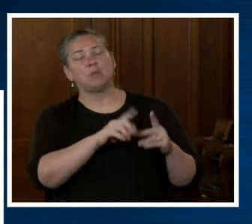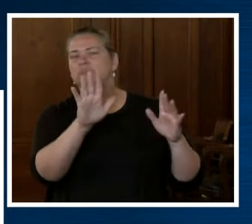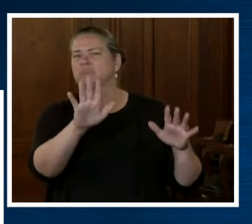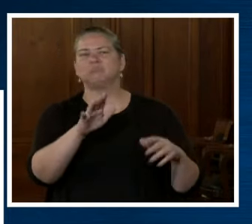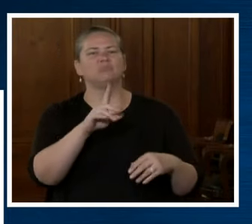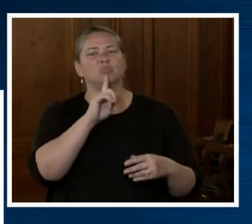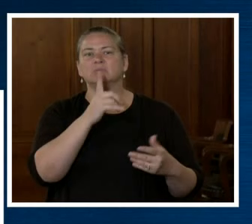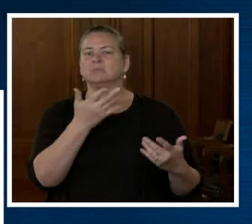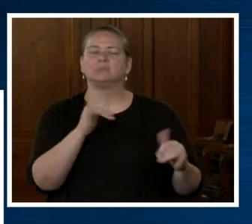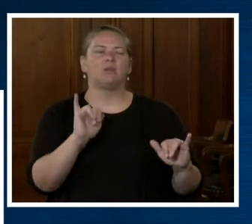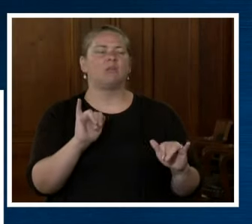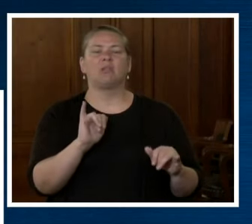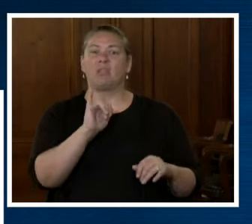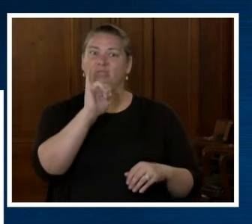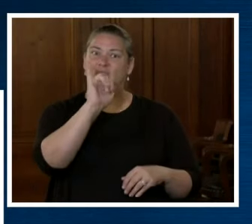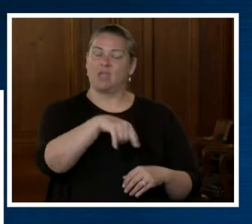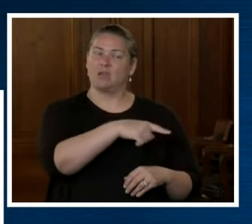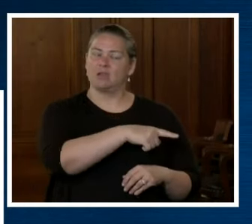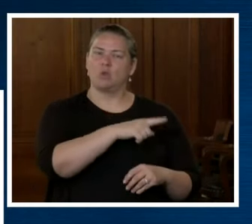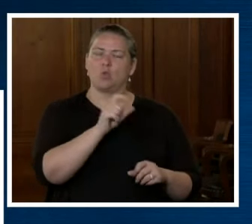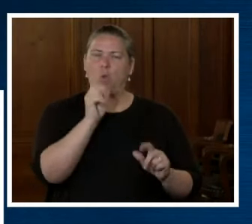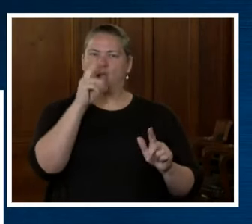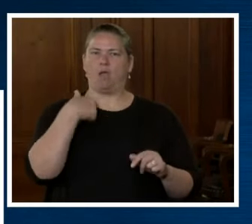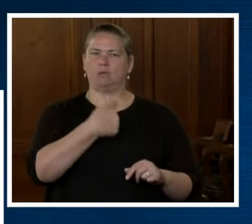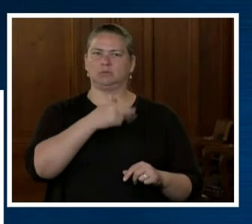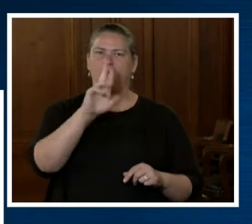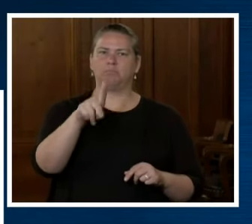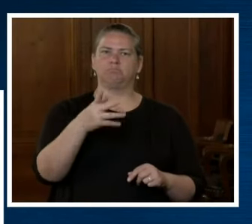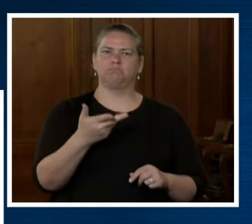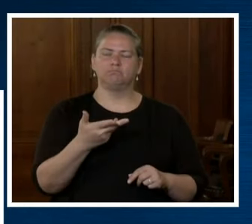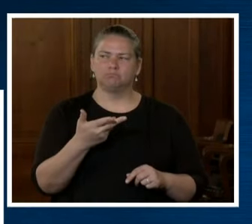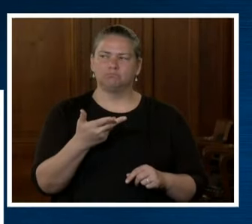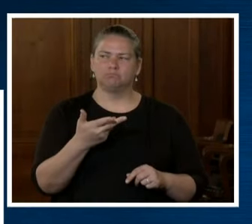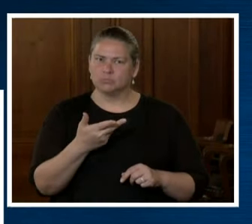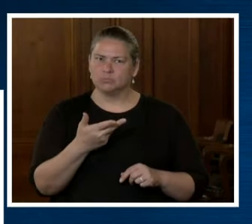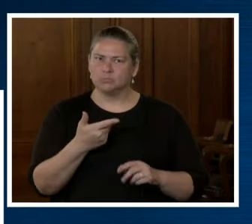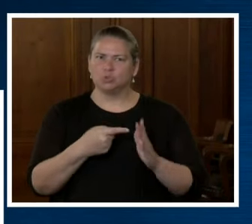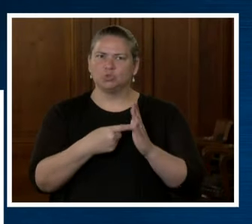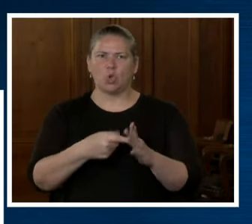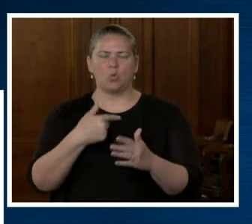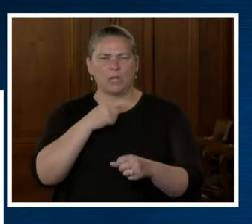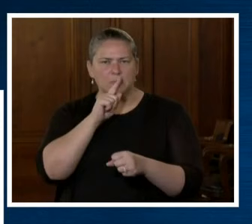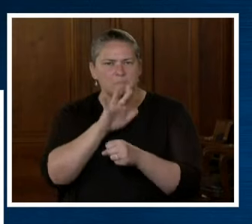COULD BUILD UP THE HEALTH CARE CAPACITY AND BEDS THAT WE MIGHT NEED, THAT WE HAD THE